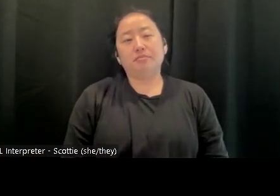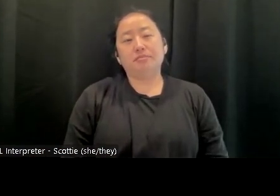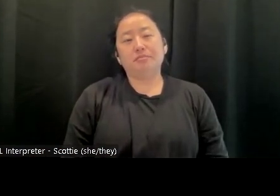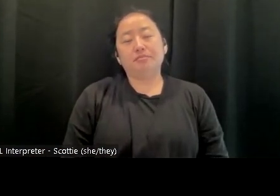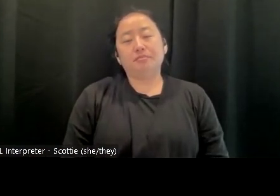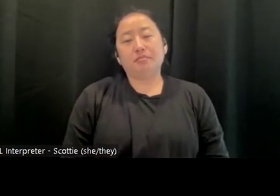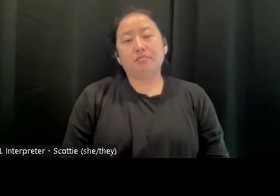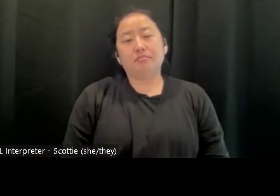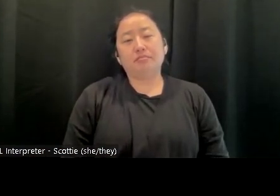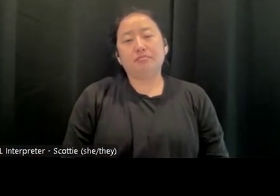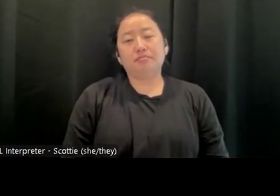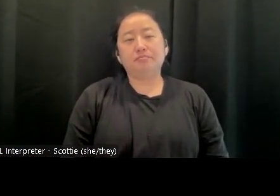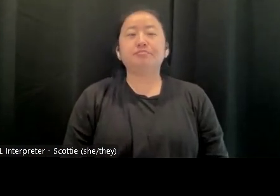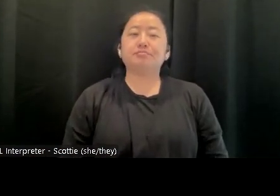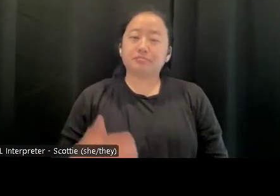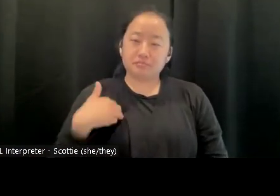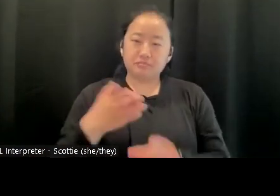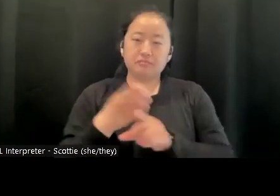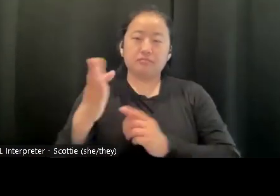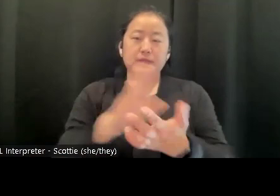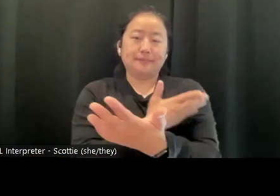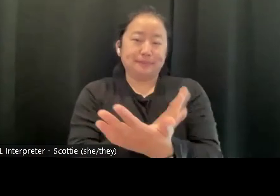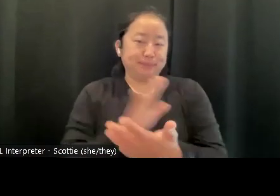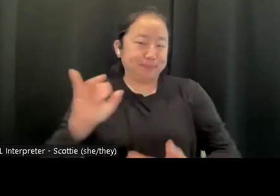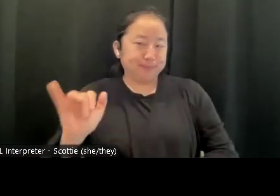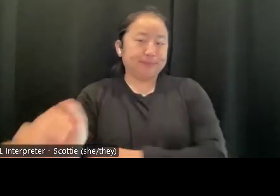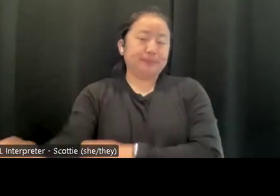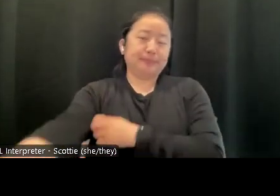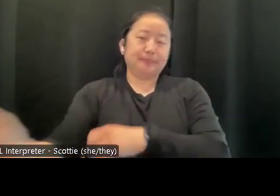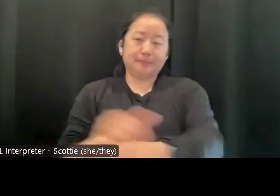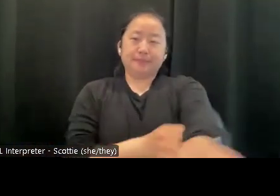We also had some things for music. Music -- lots of people love music.